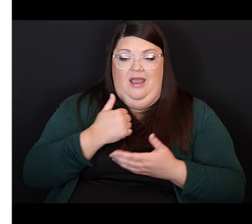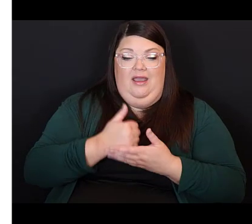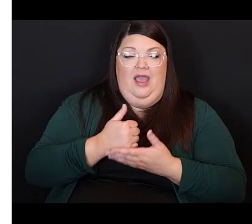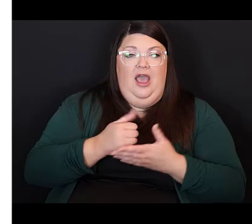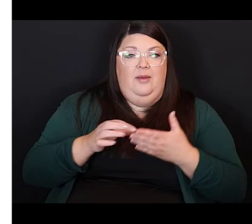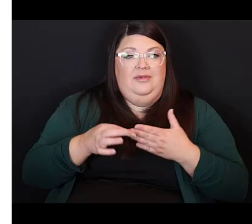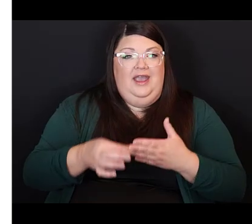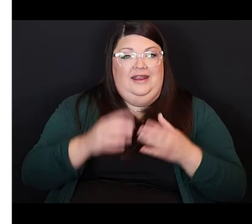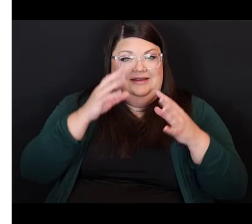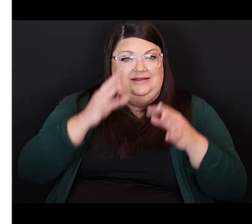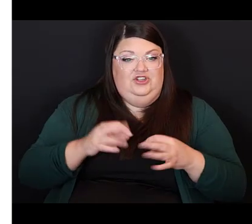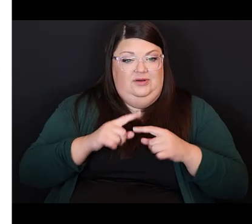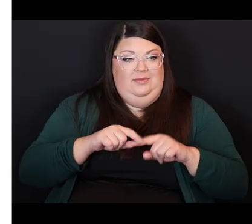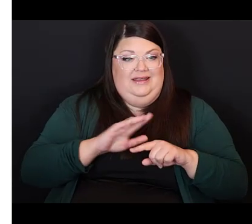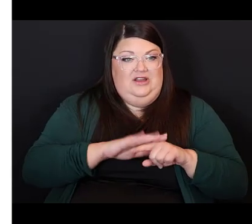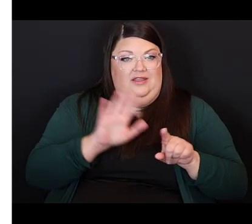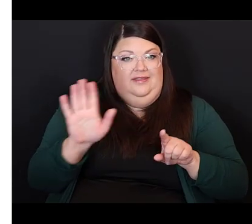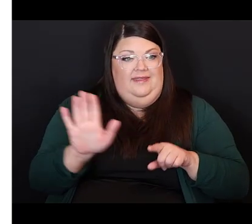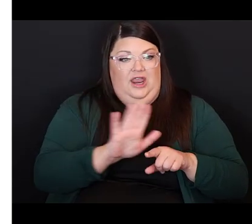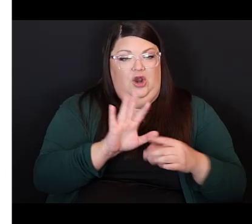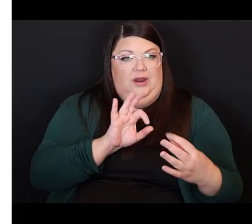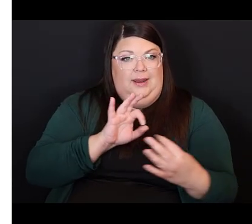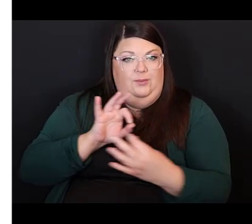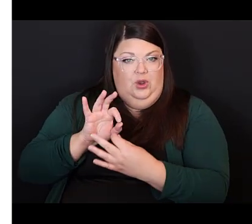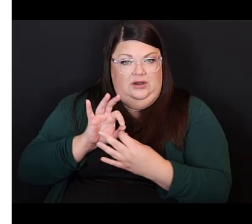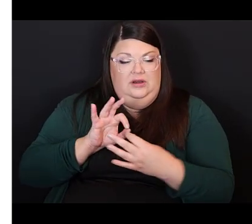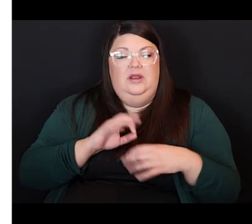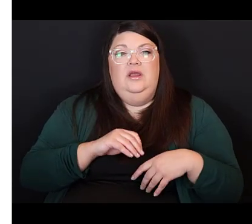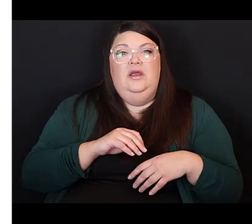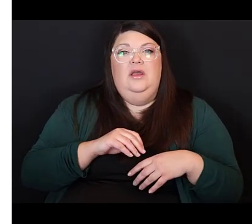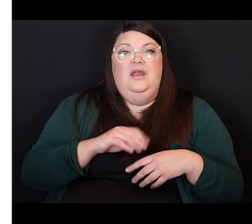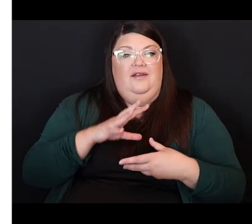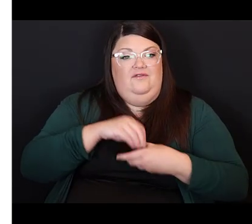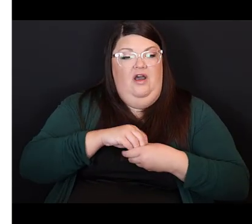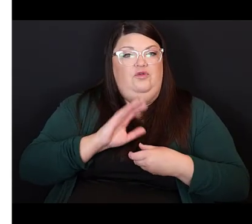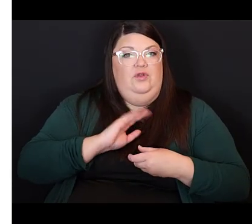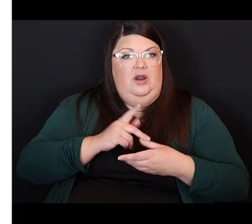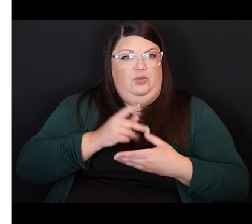based on their input and am largely involved with our project teams.